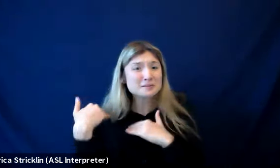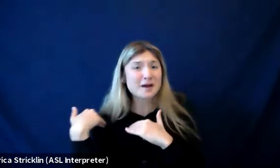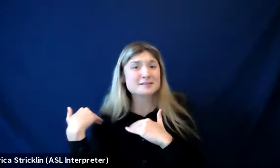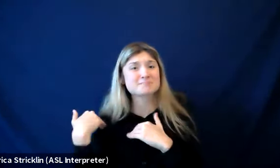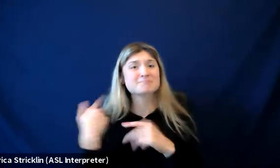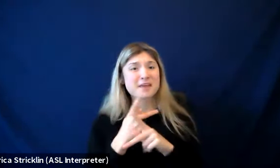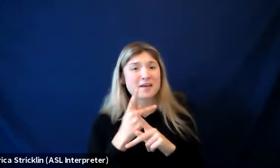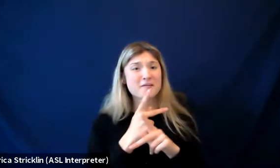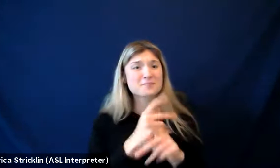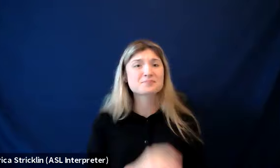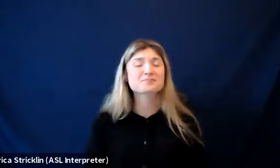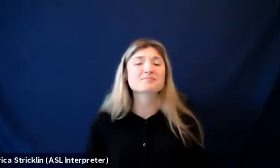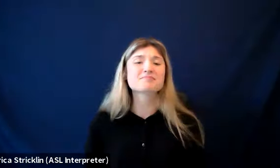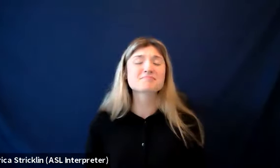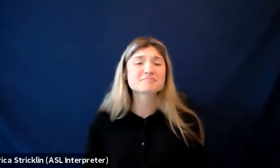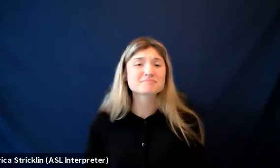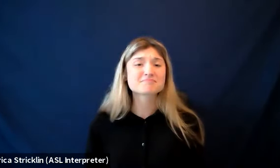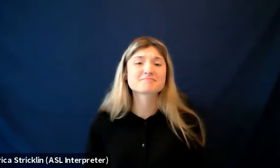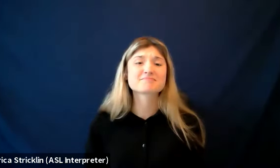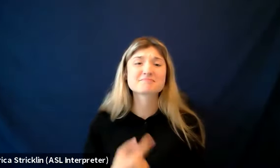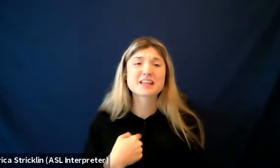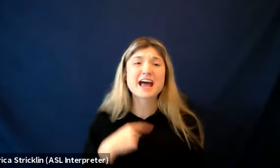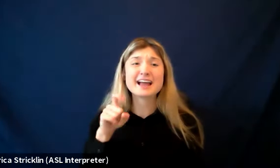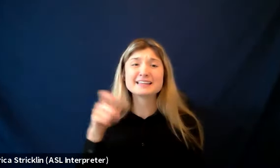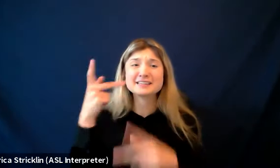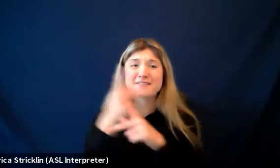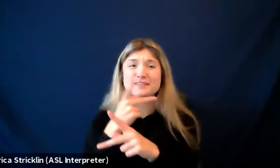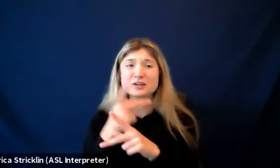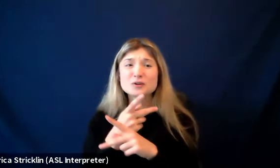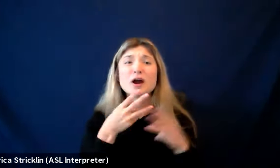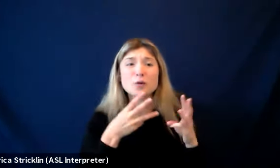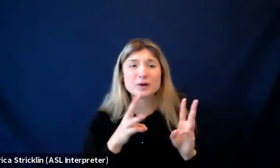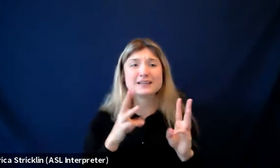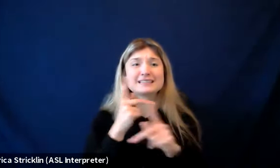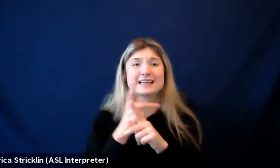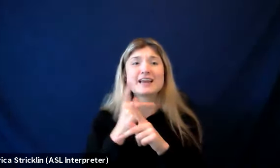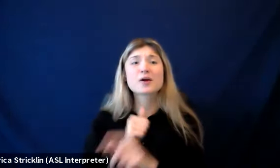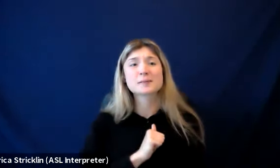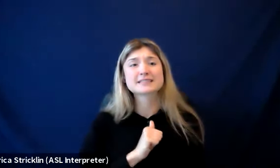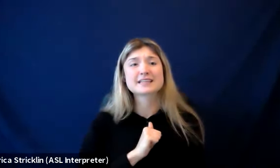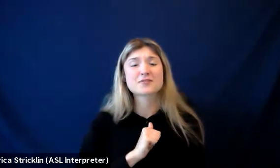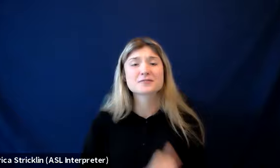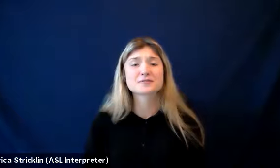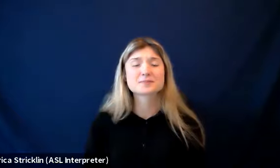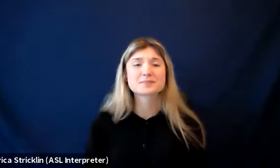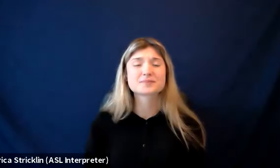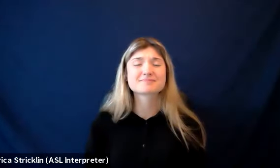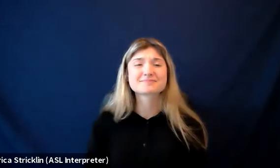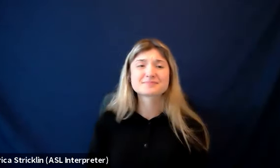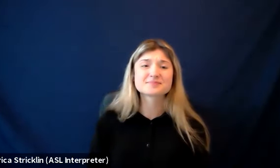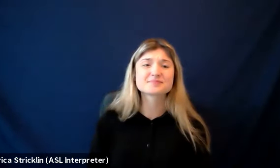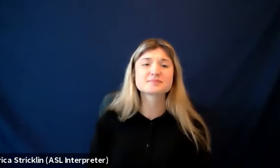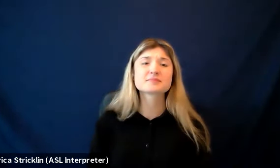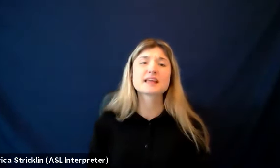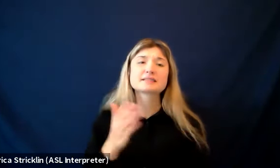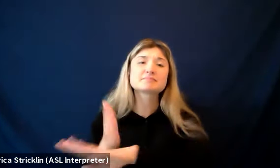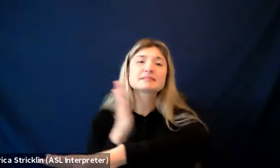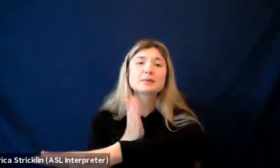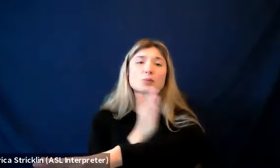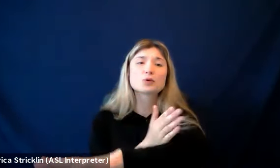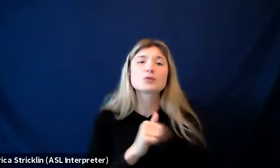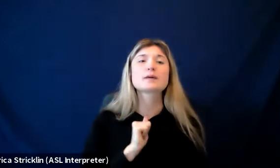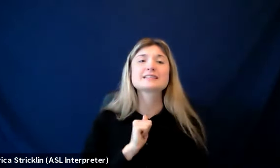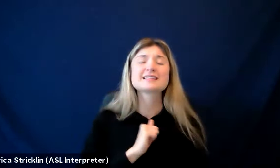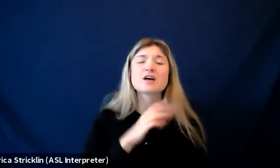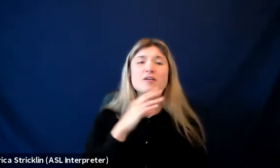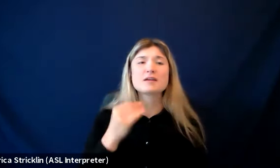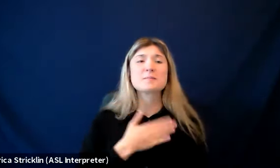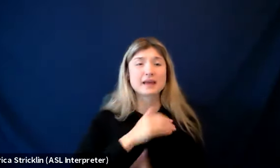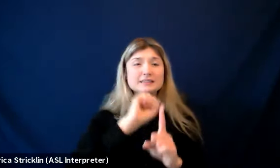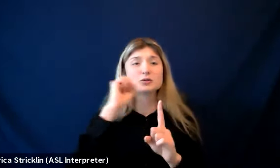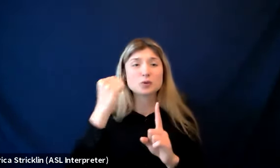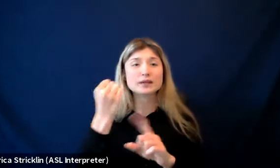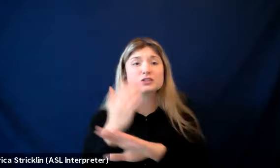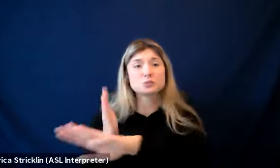And I'm gonna have to figure out ways to do things for myself and improve myself and and improve circumstances.